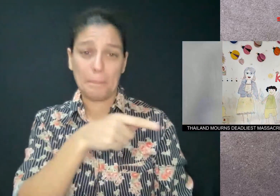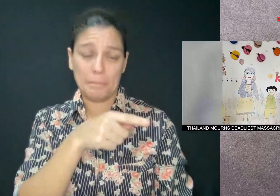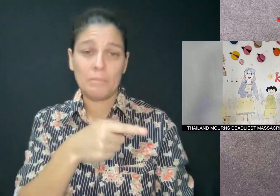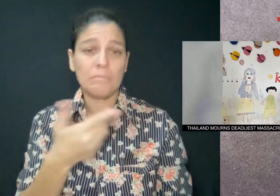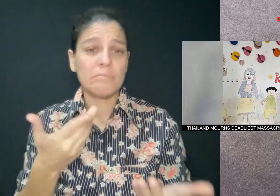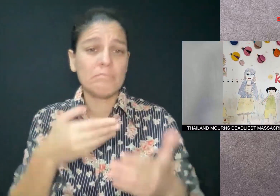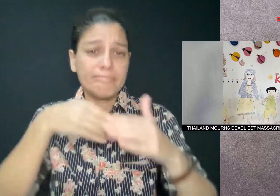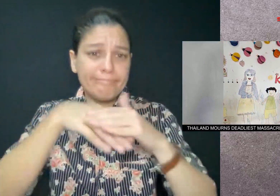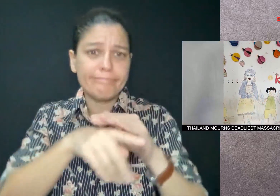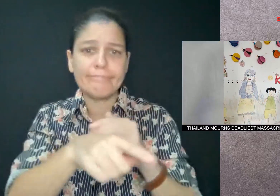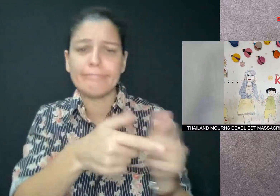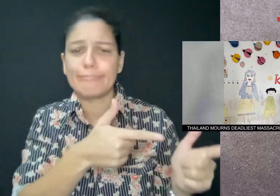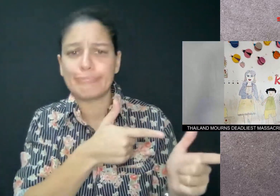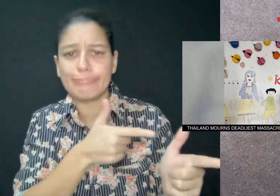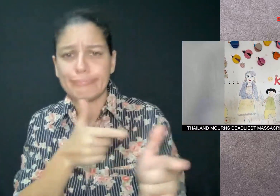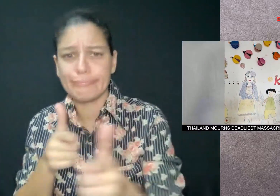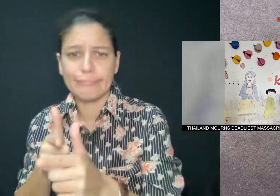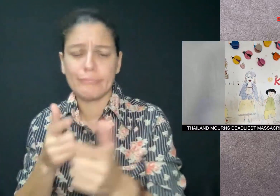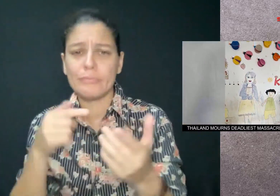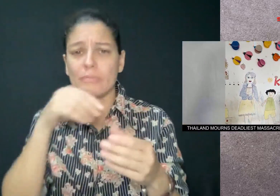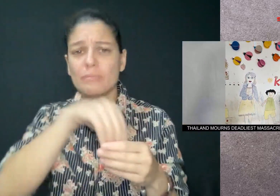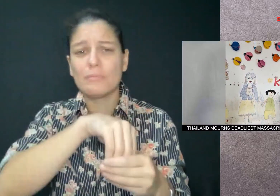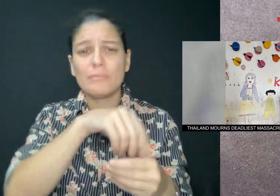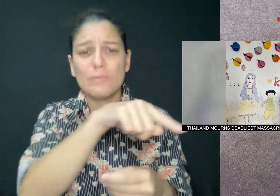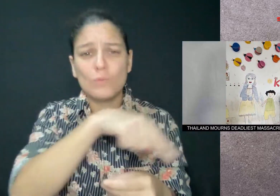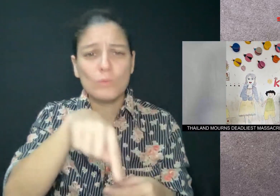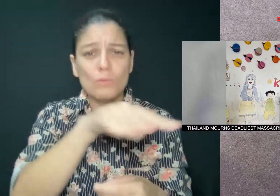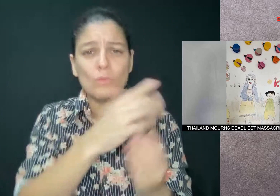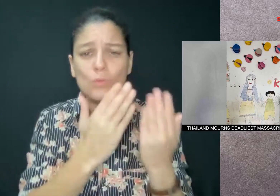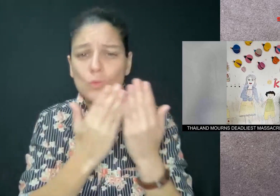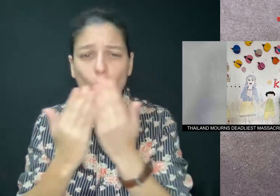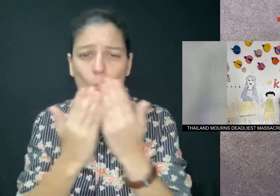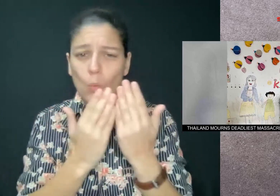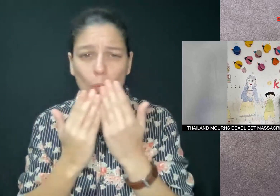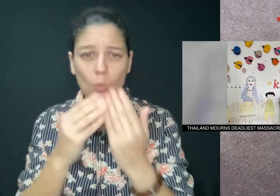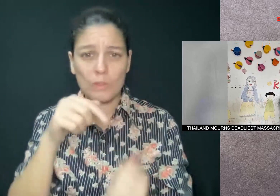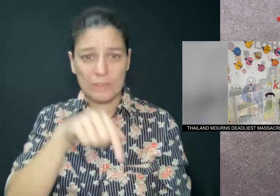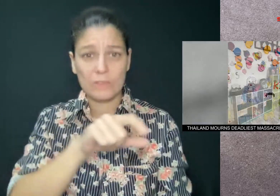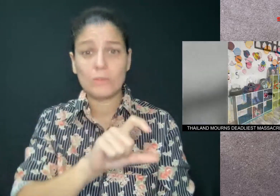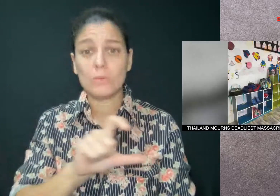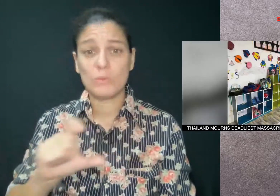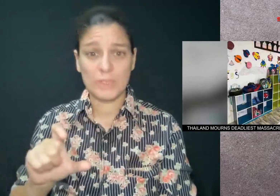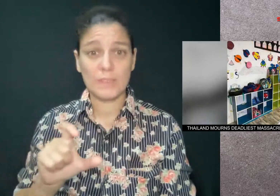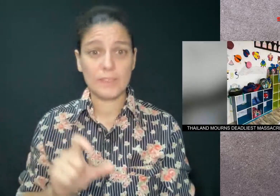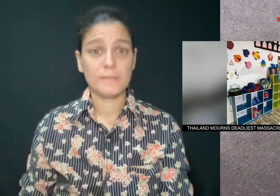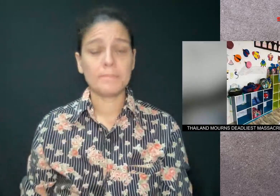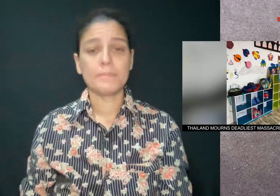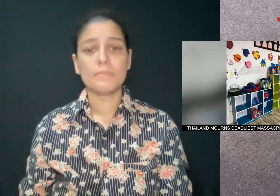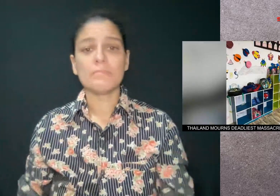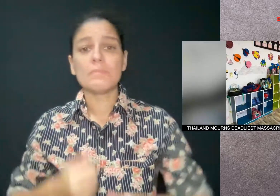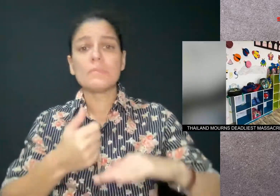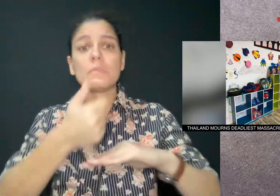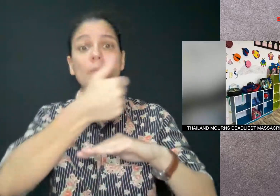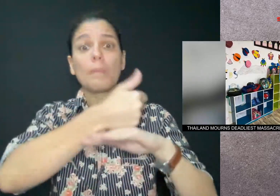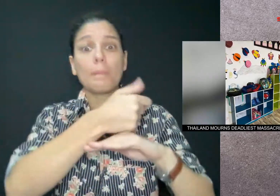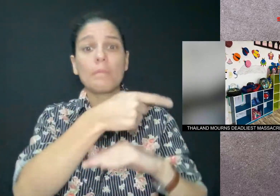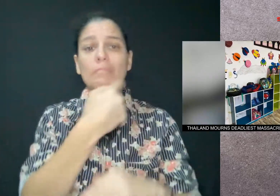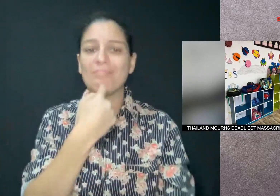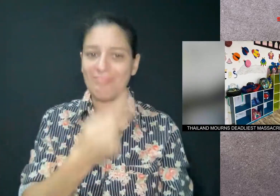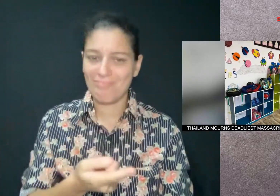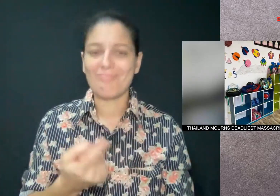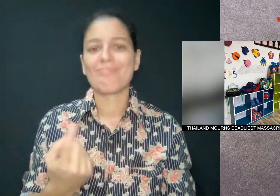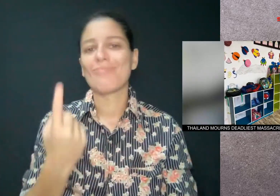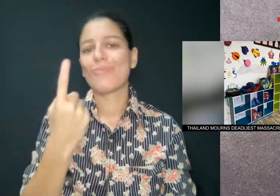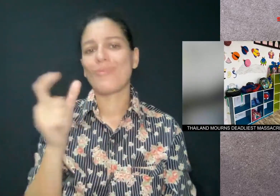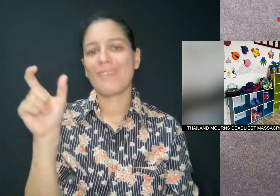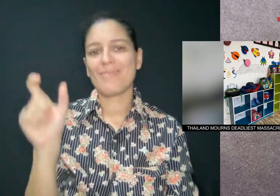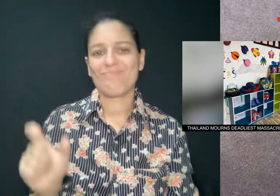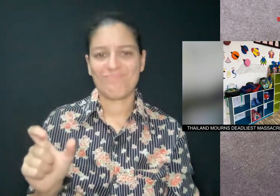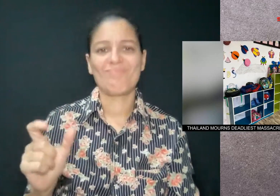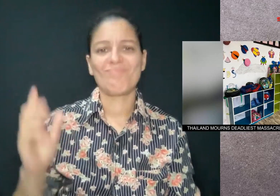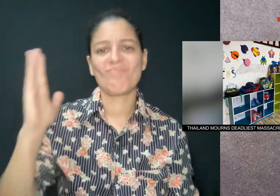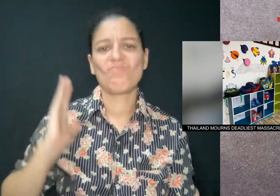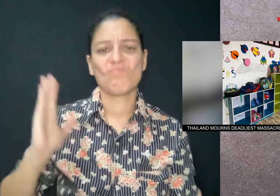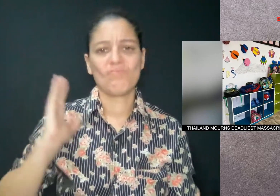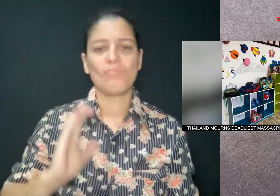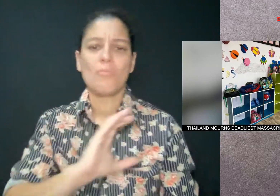in the tragic nursery massacre this week authorities say a former policeman went to the school